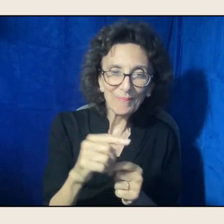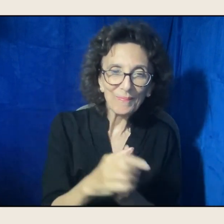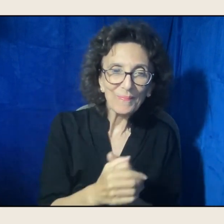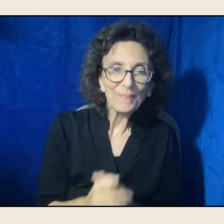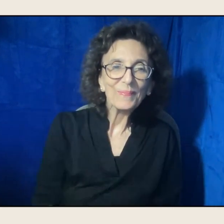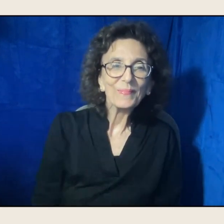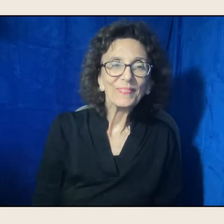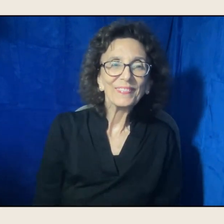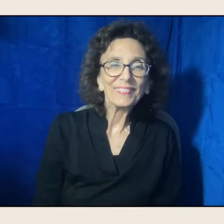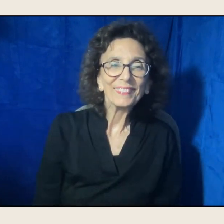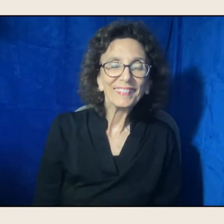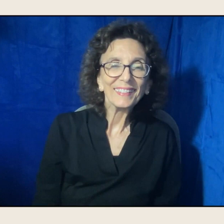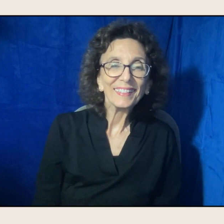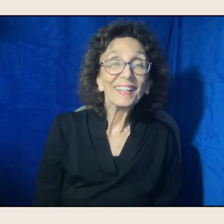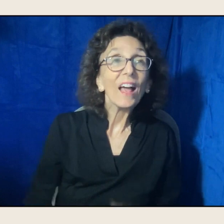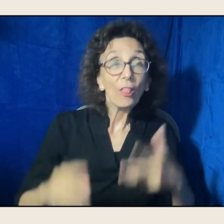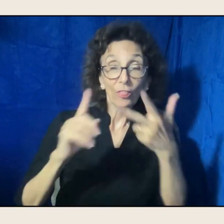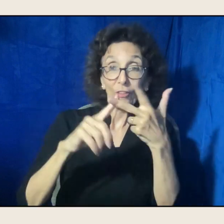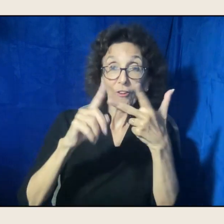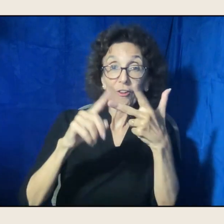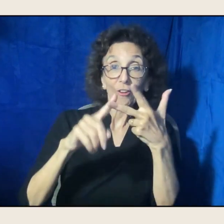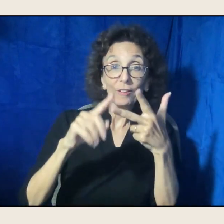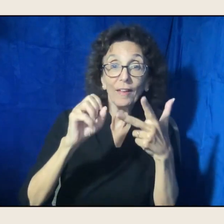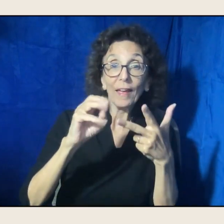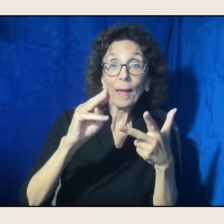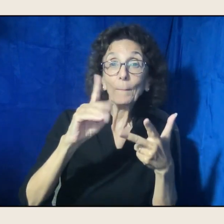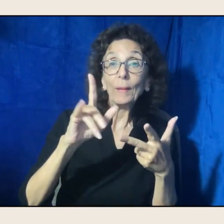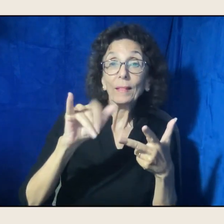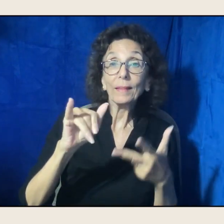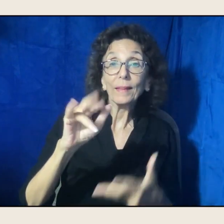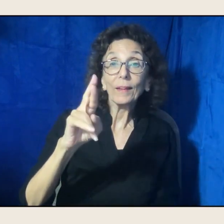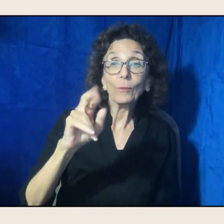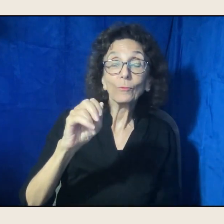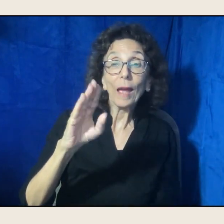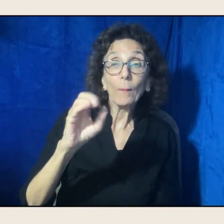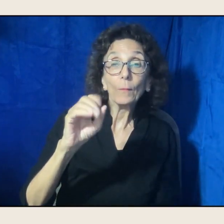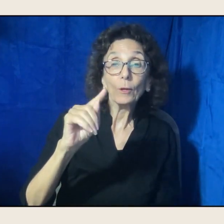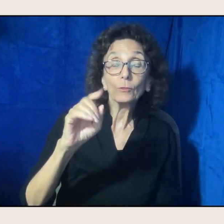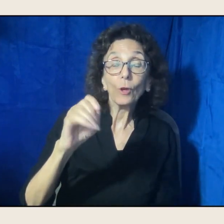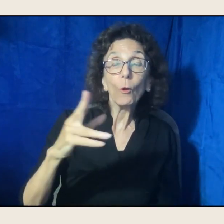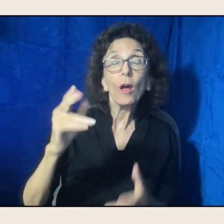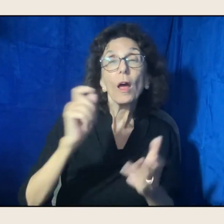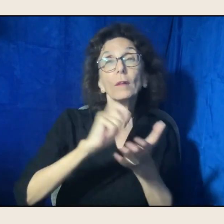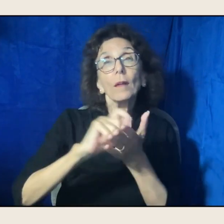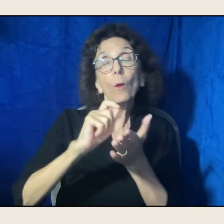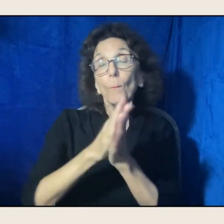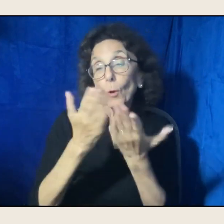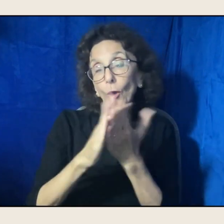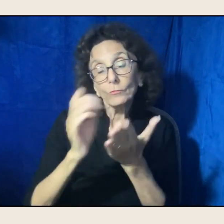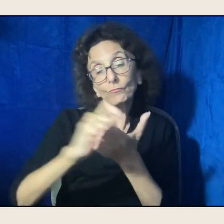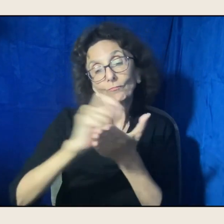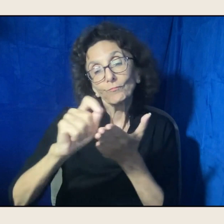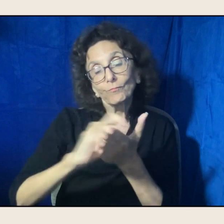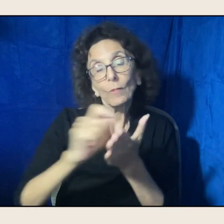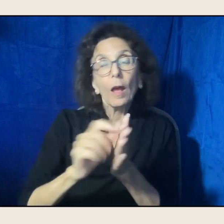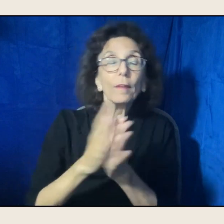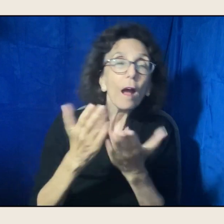And our third guest, Emily Raboteau, is a novelist, essayist, memoirist, and street photographer, and a professor